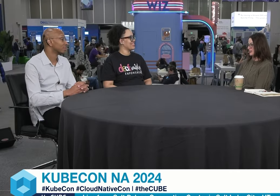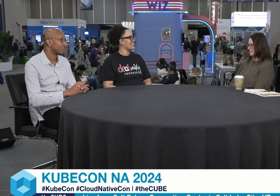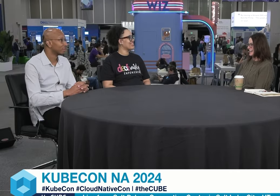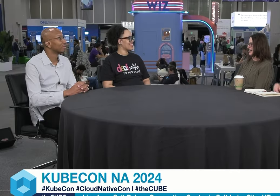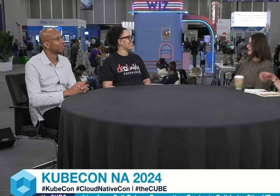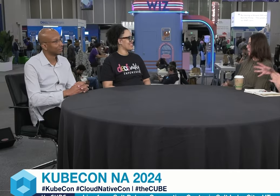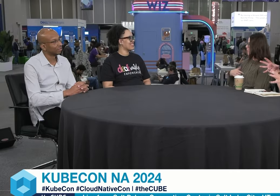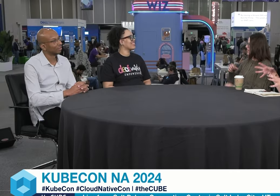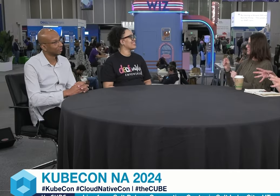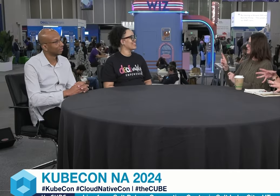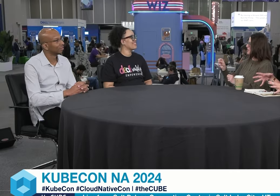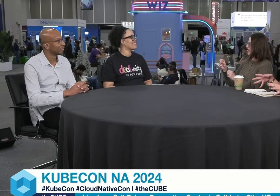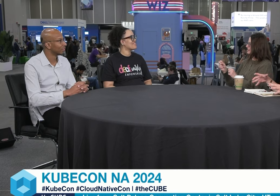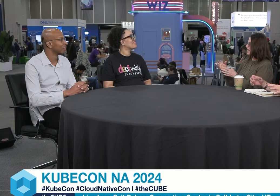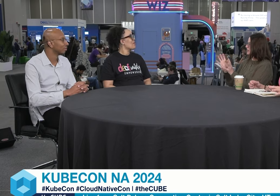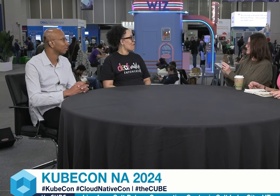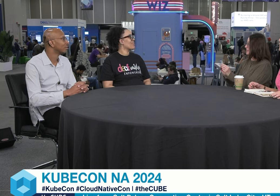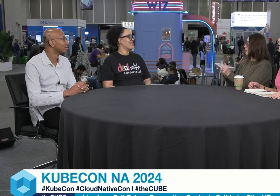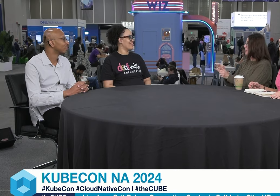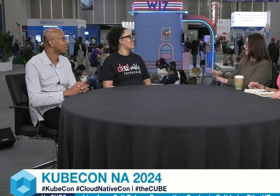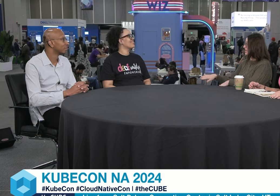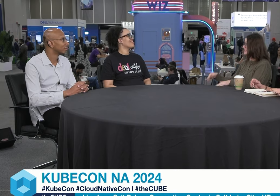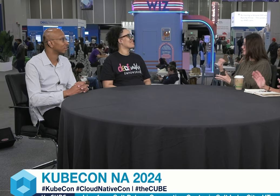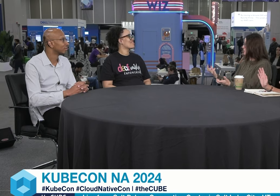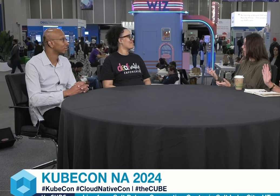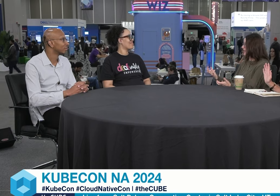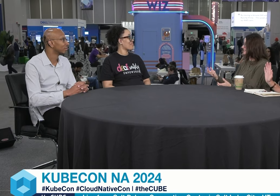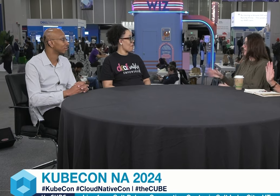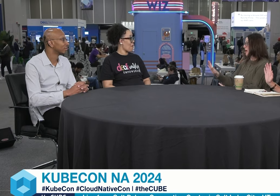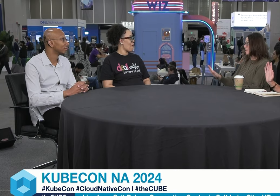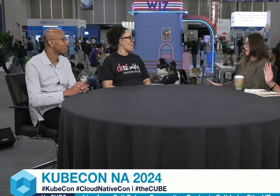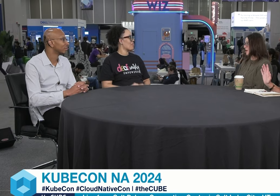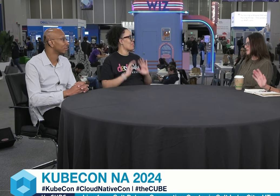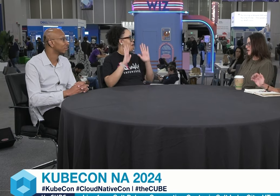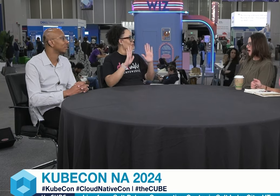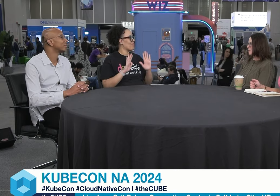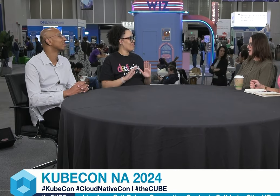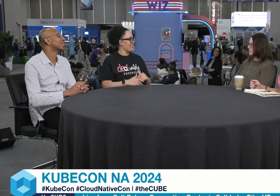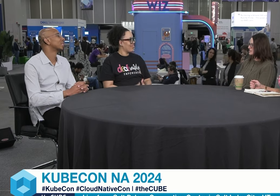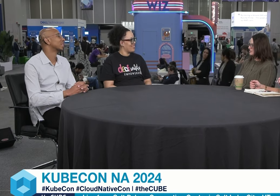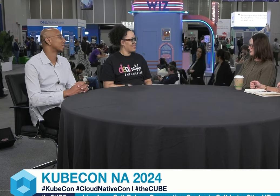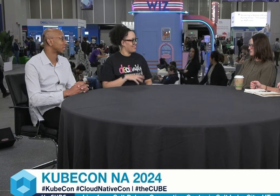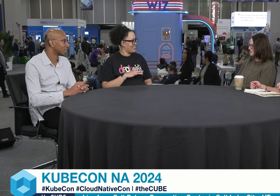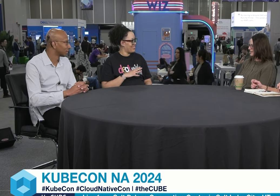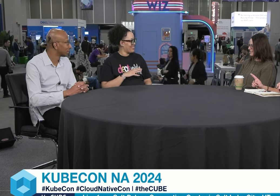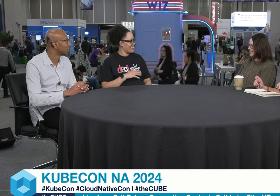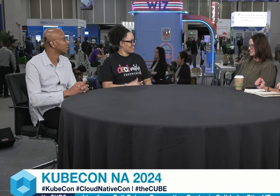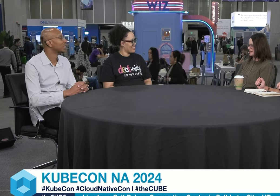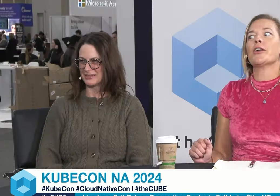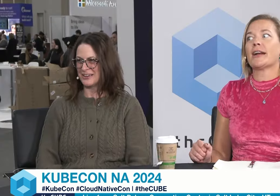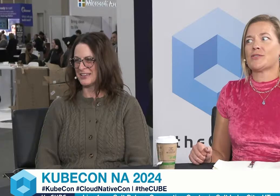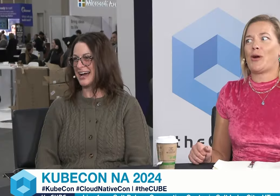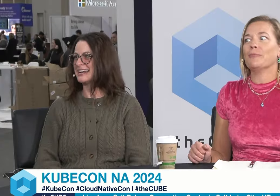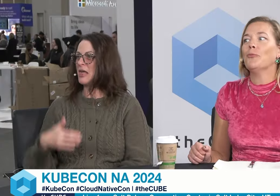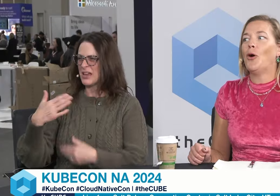For sure. Yeah. We do a little segment with the kids too, if you want. That would be very- That would be so terrific. Yes, I would love that.